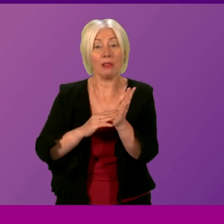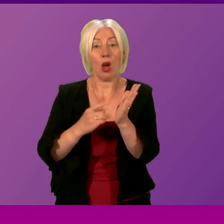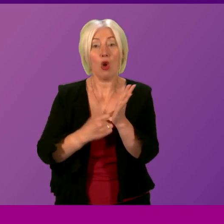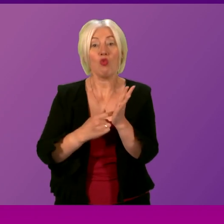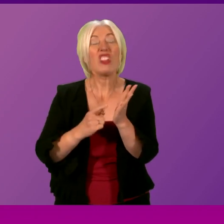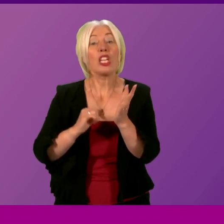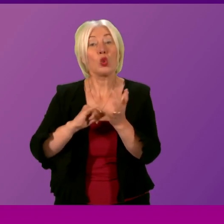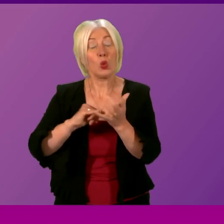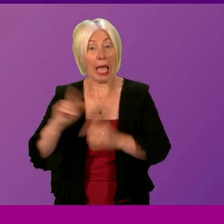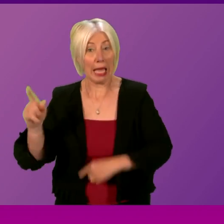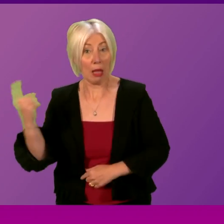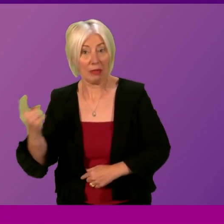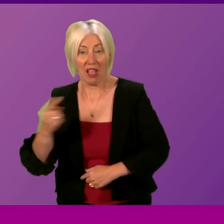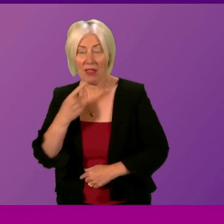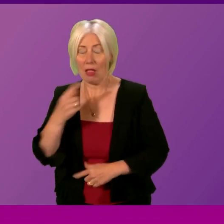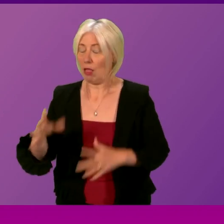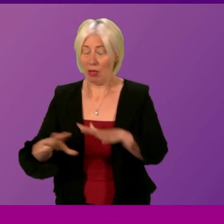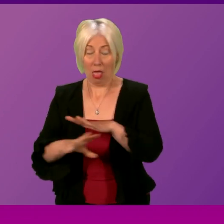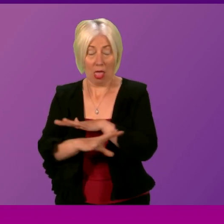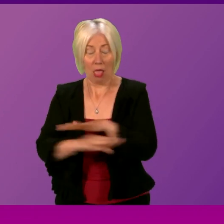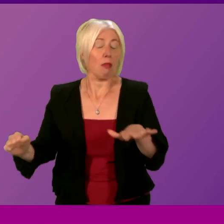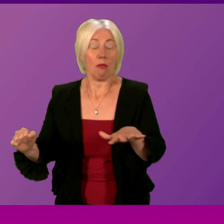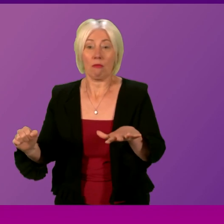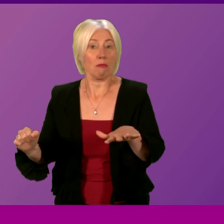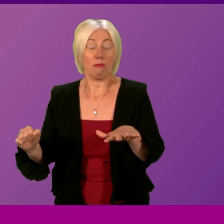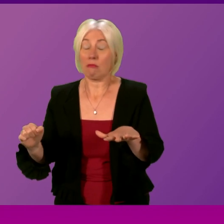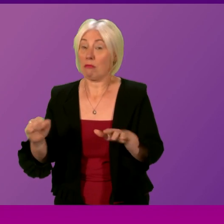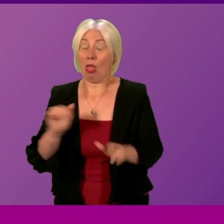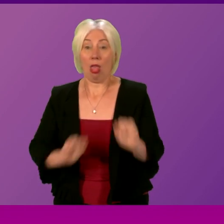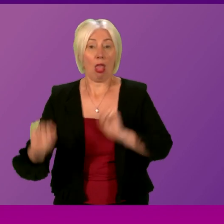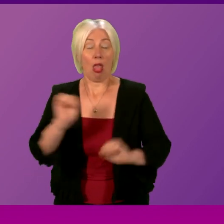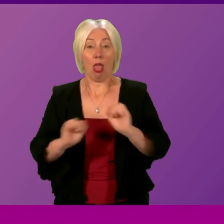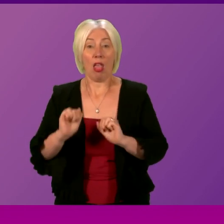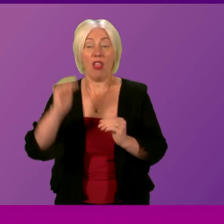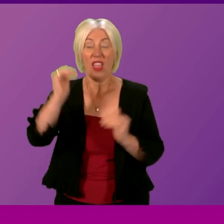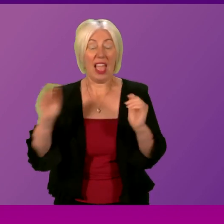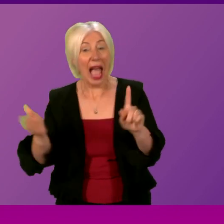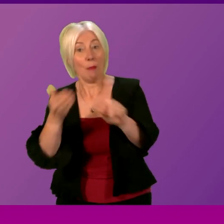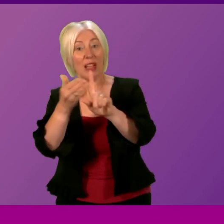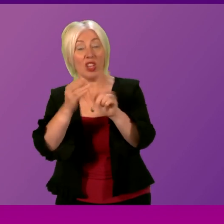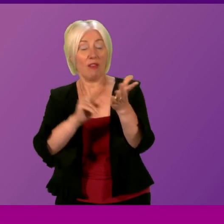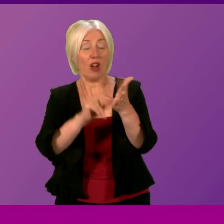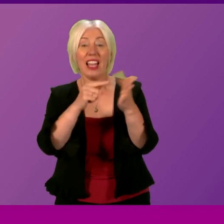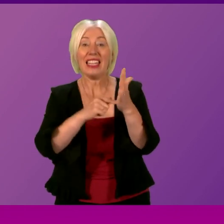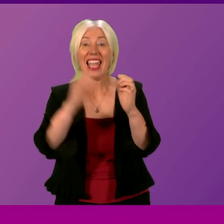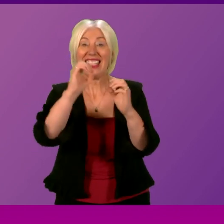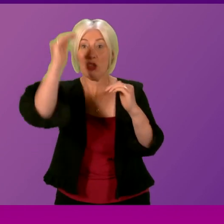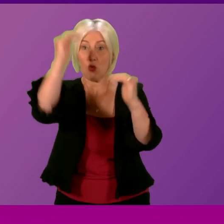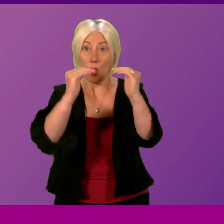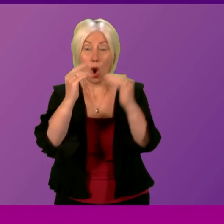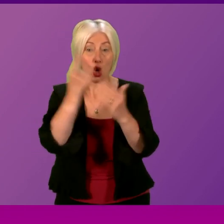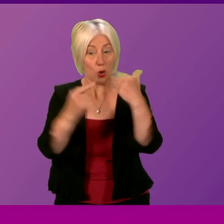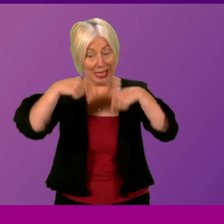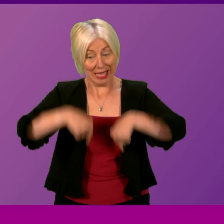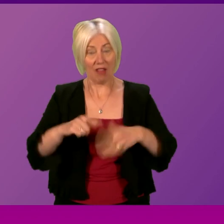has not just pulled the rug from under the net zero ambitions of the UK but potentially damaged